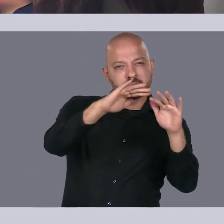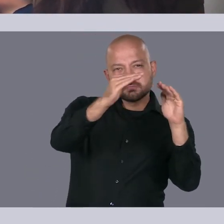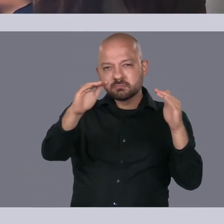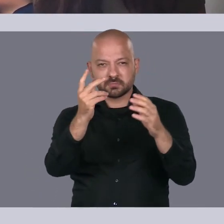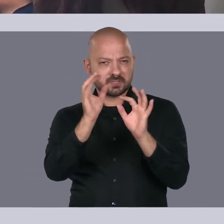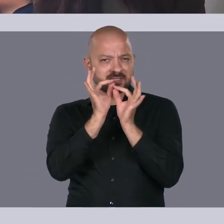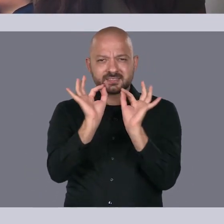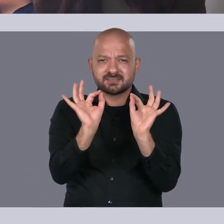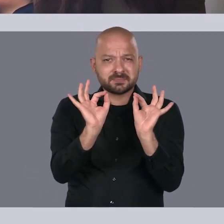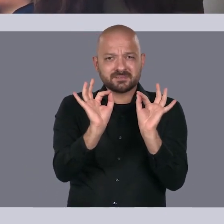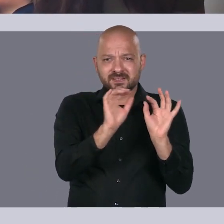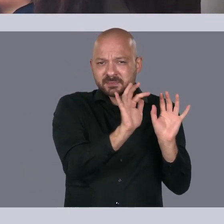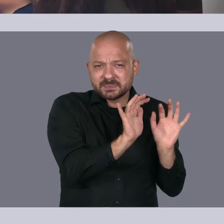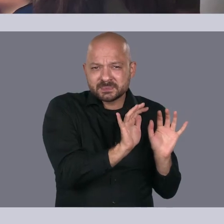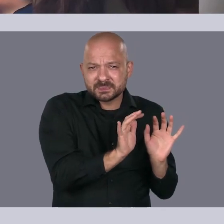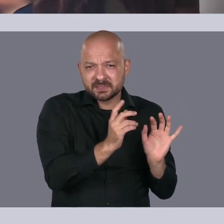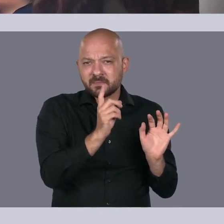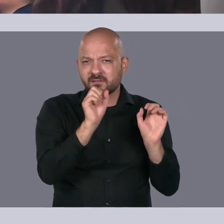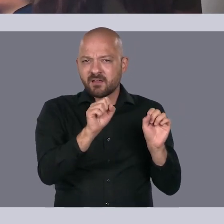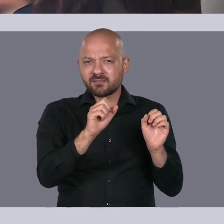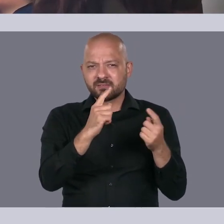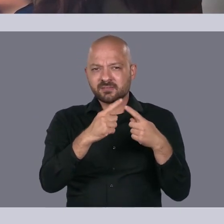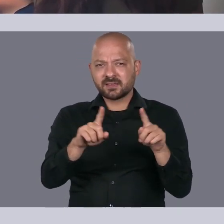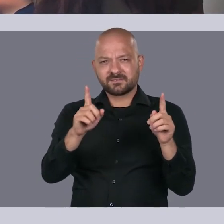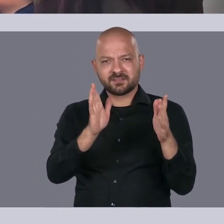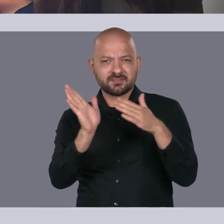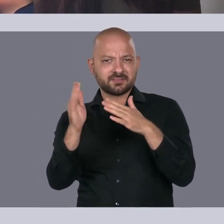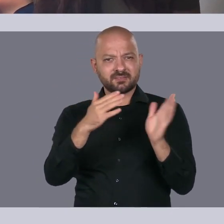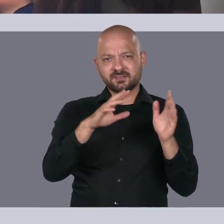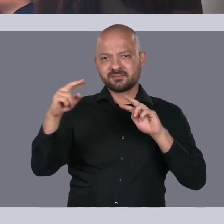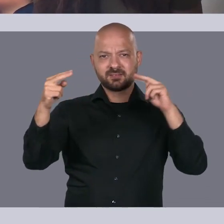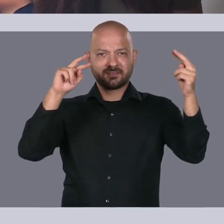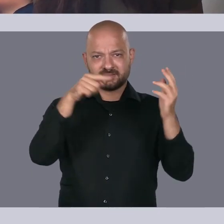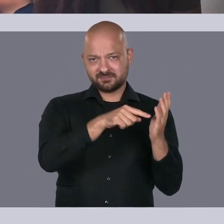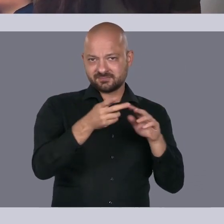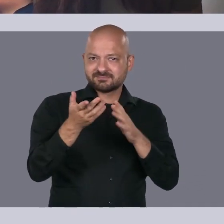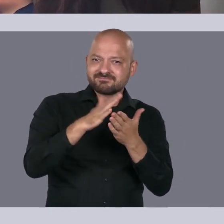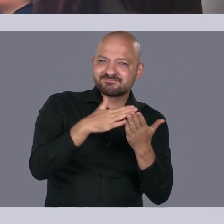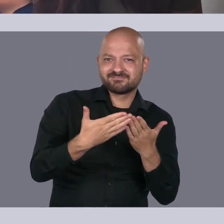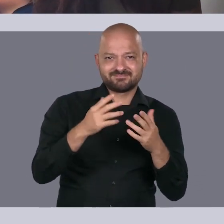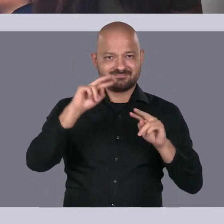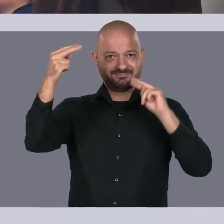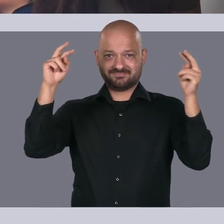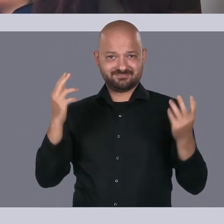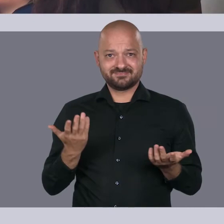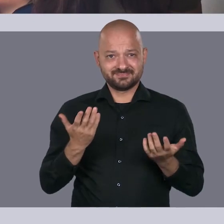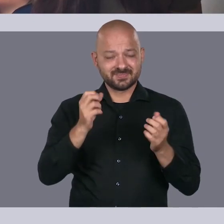in a highly detailed written form, but it can never be fully captured through text without the loss or distortion of the information contained.